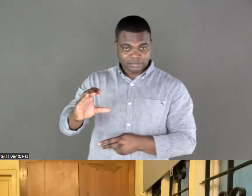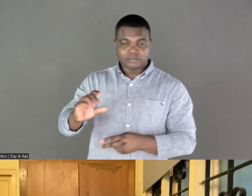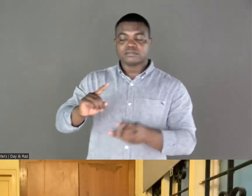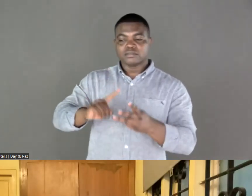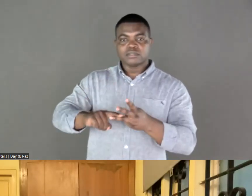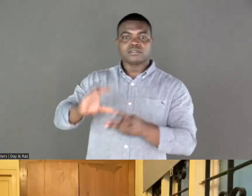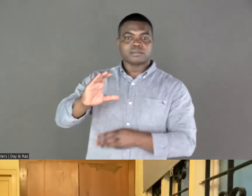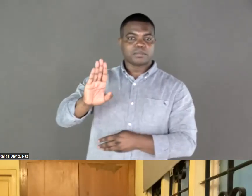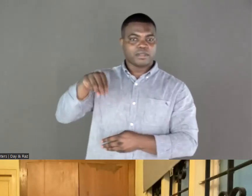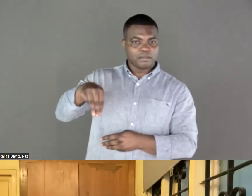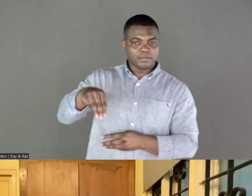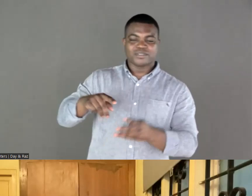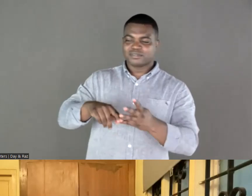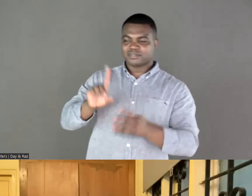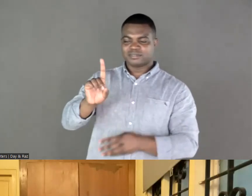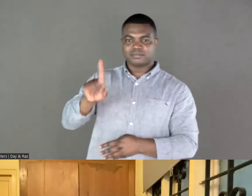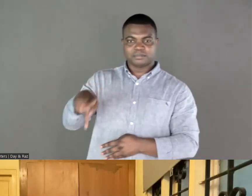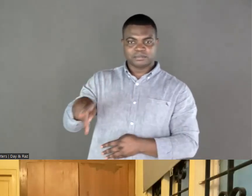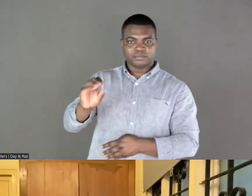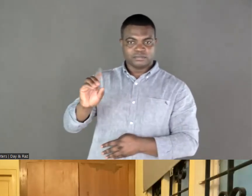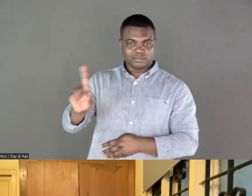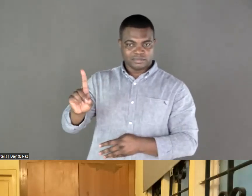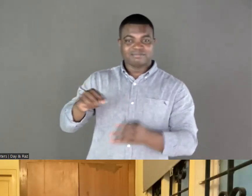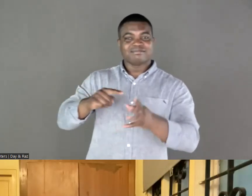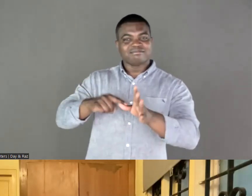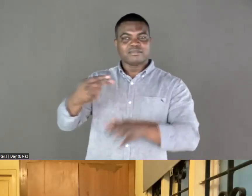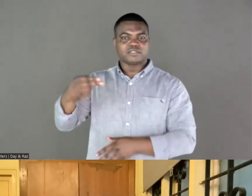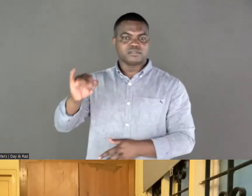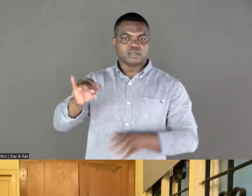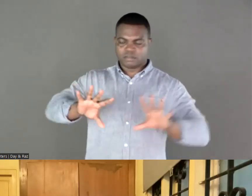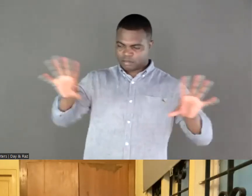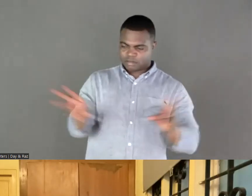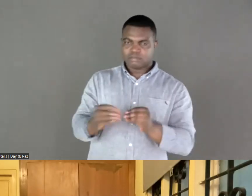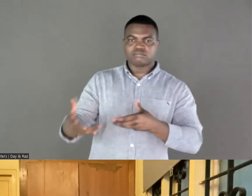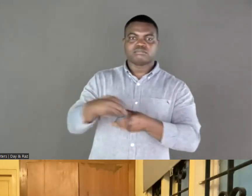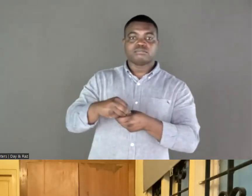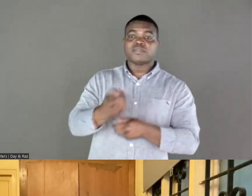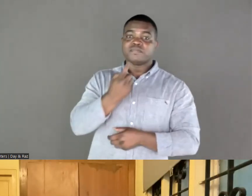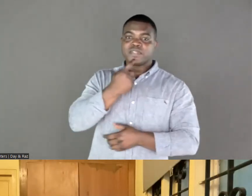came together to do a review. And it was found that even though it had just been about six months